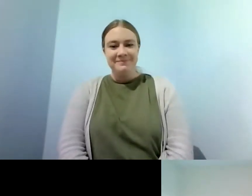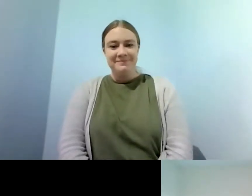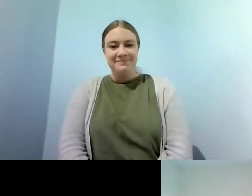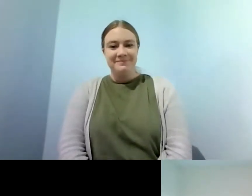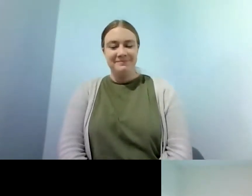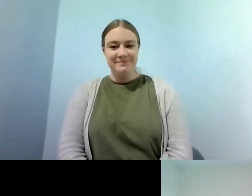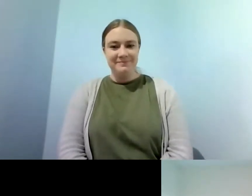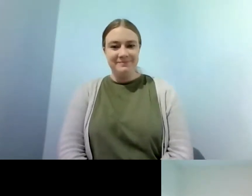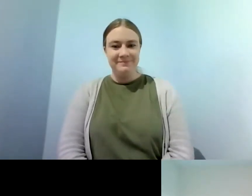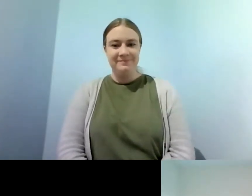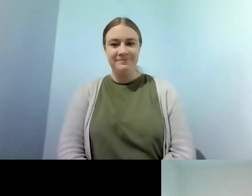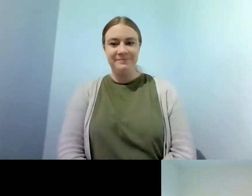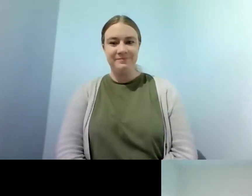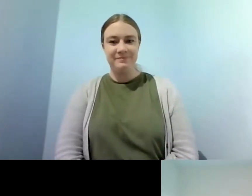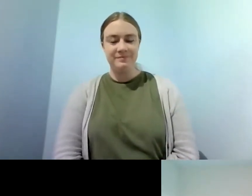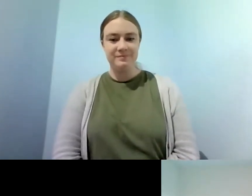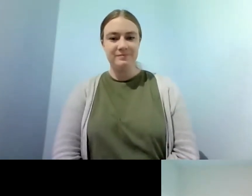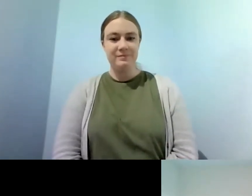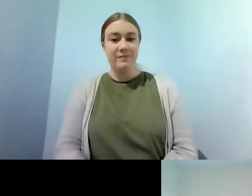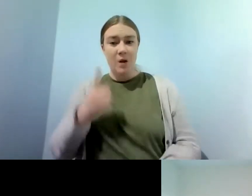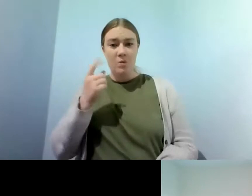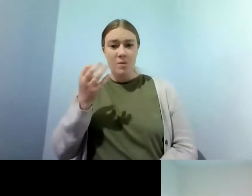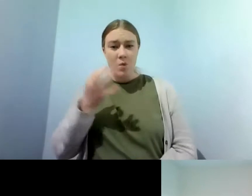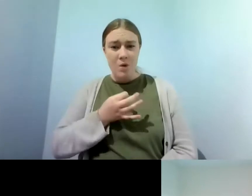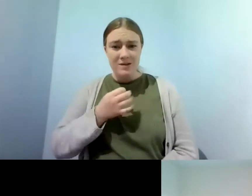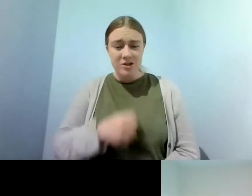brilliant let's see we had another question uh come in